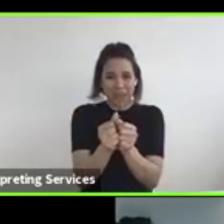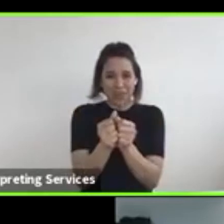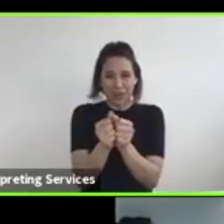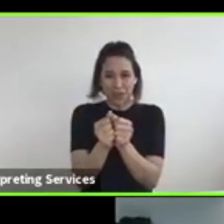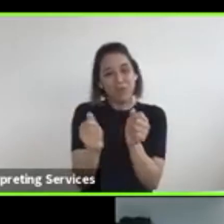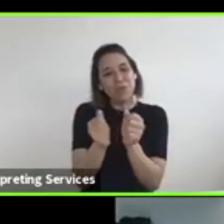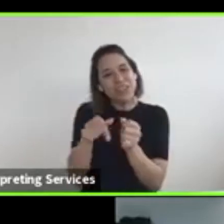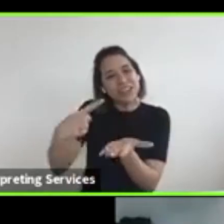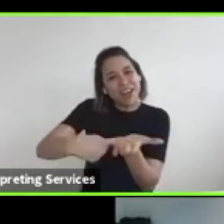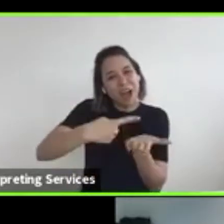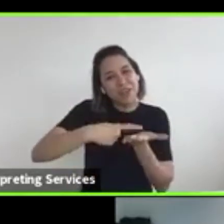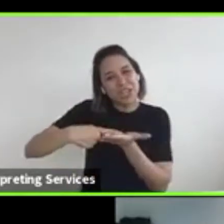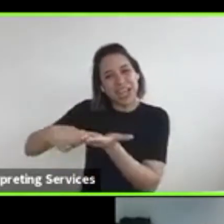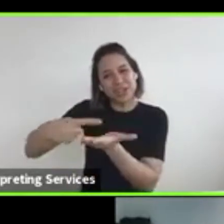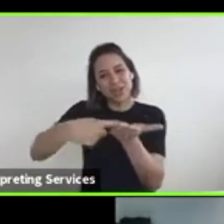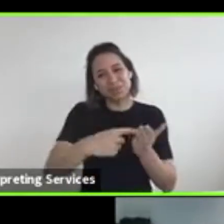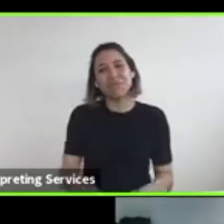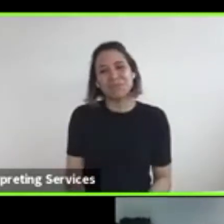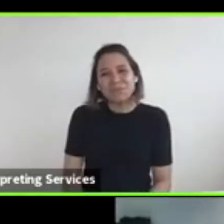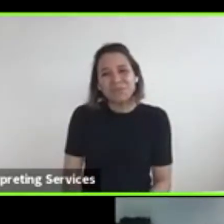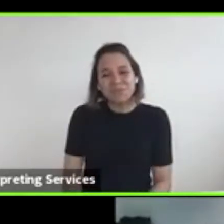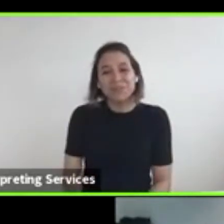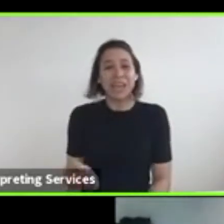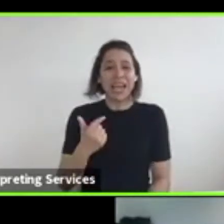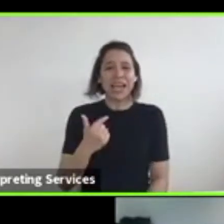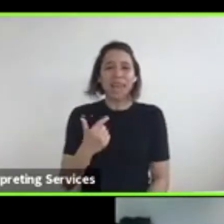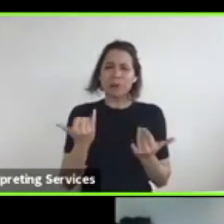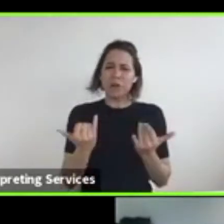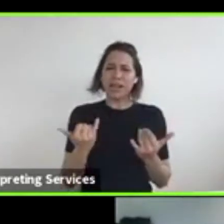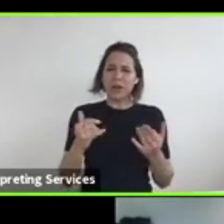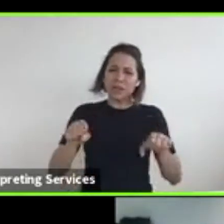AND, I THINK WE CAN ALL, JUST TAKE A MOMENT, TO BRIEFLY INTRODUCE OURSELVES,